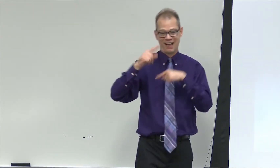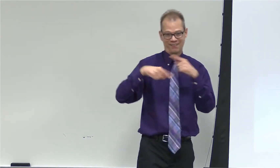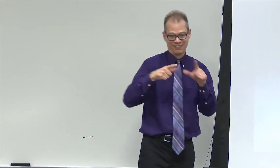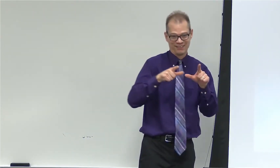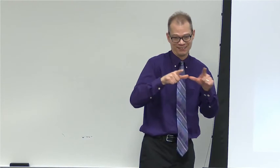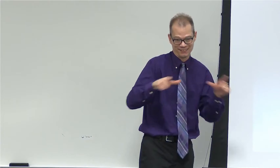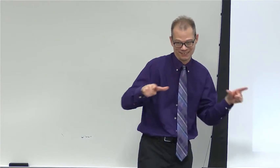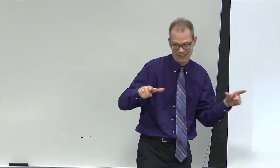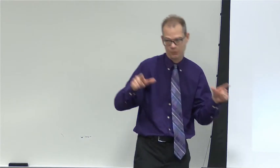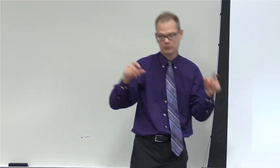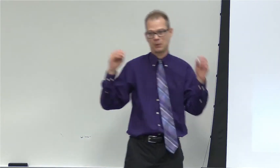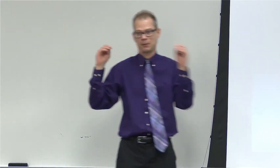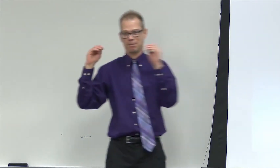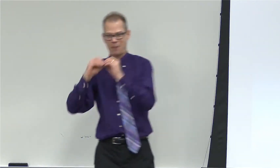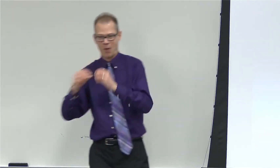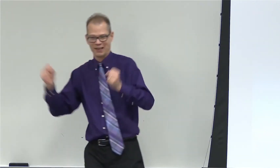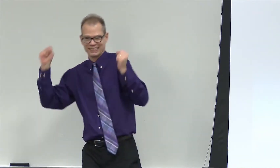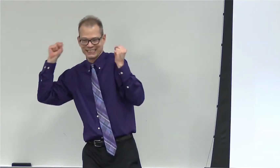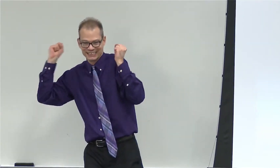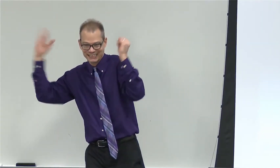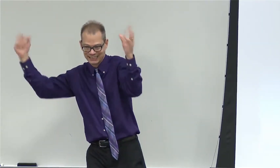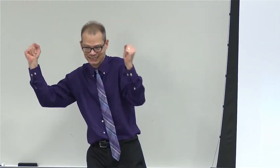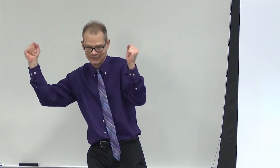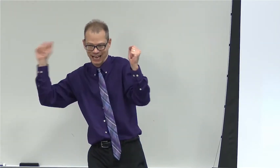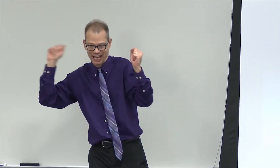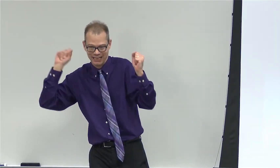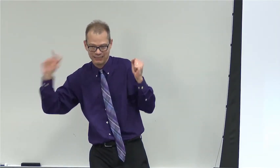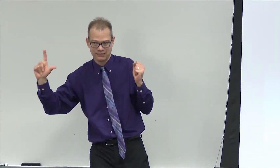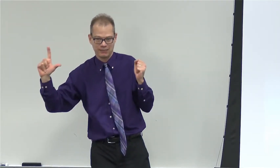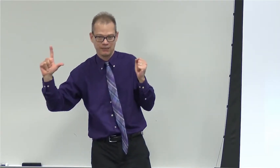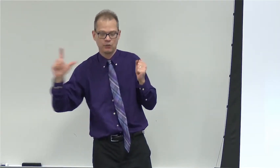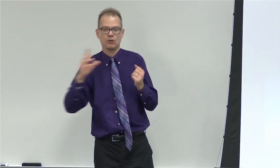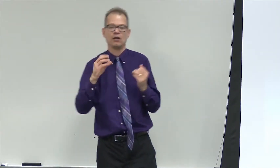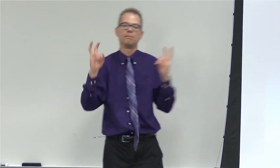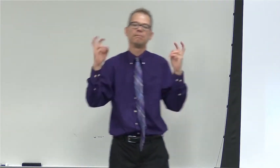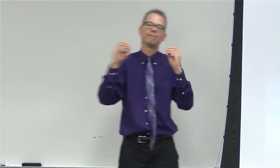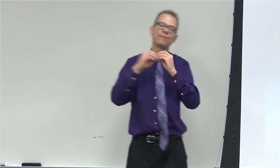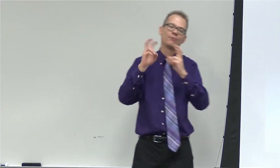a sign-language version and a much more ASL version.